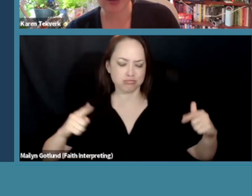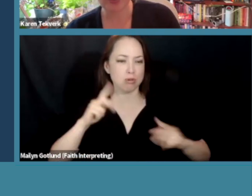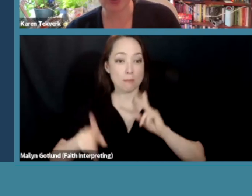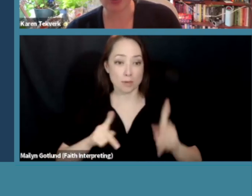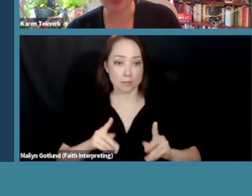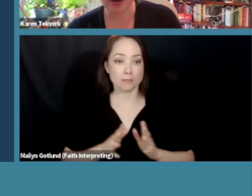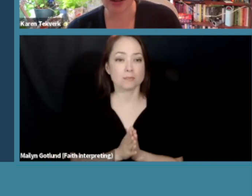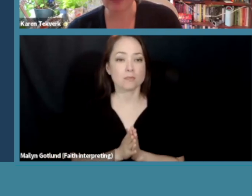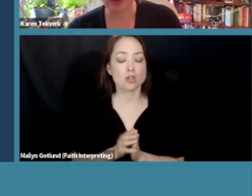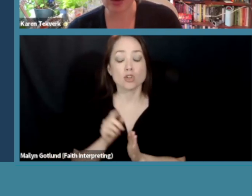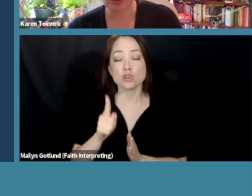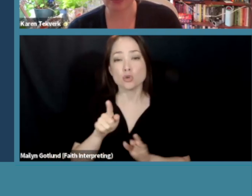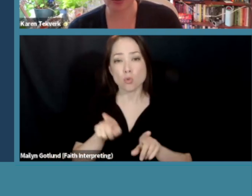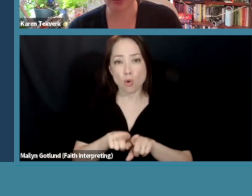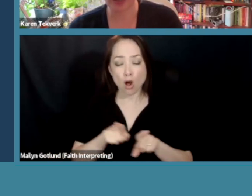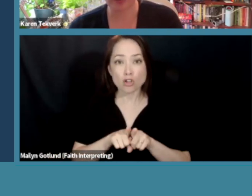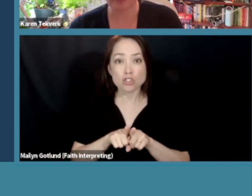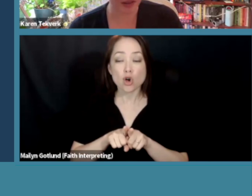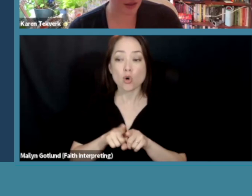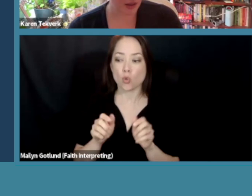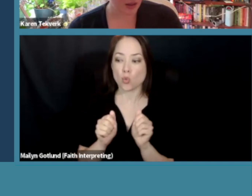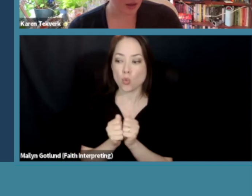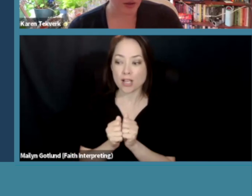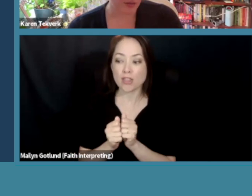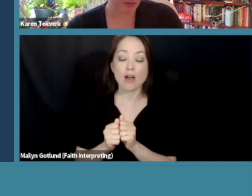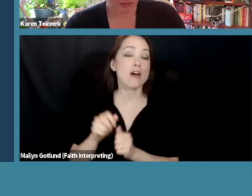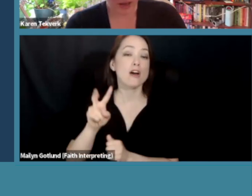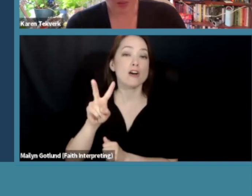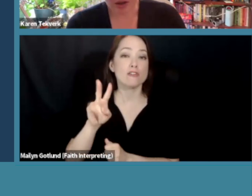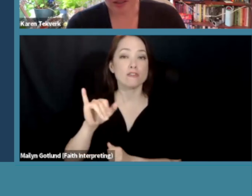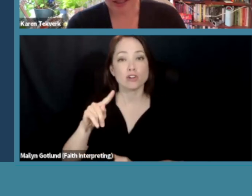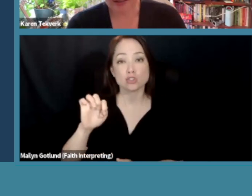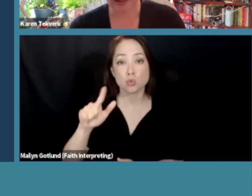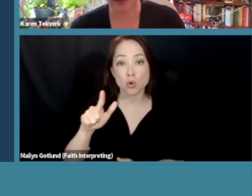You also in virtual programs may want to consider,